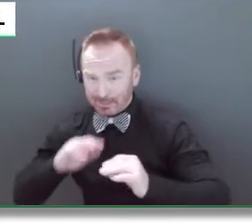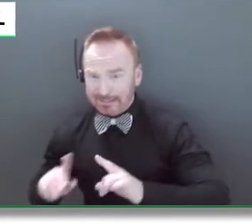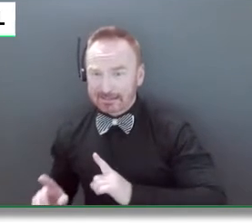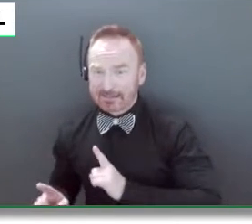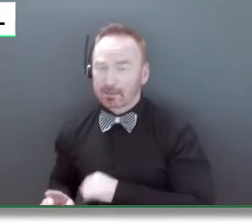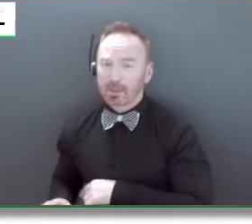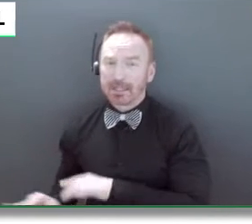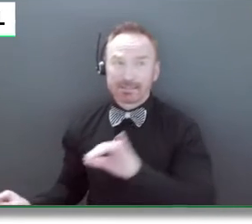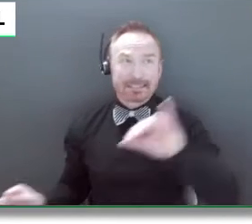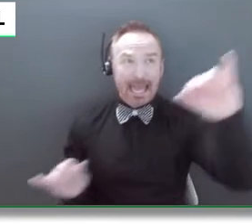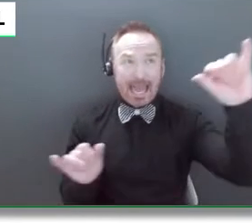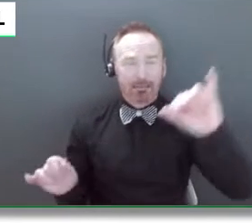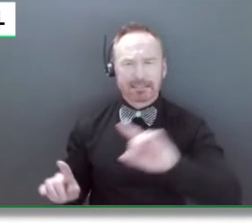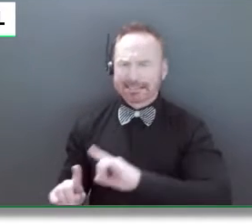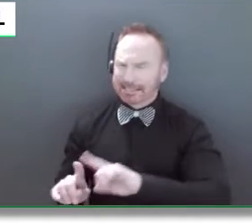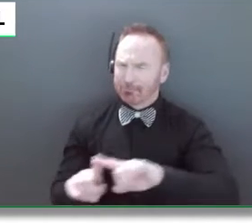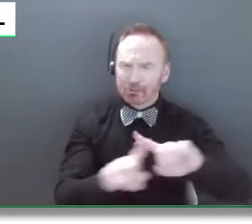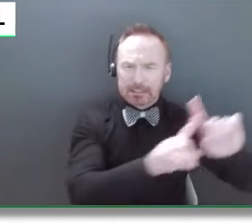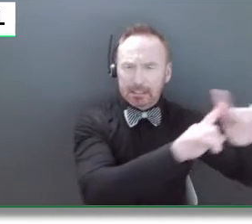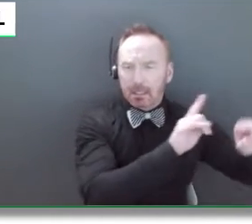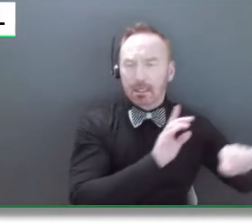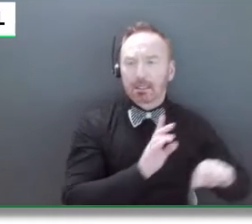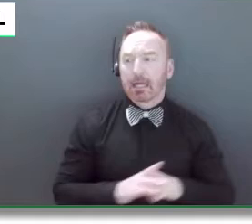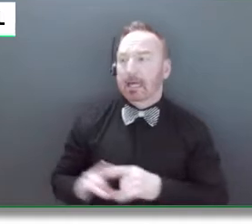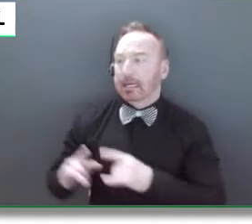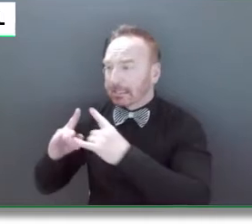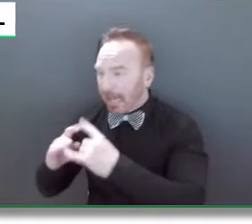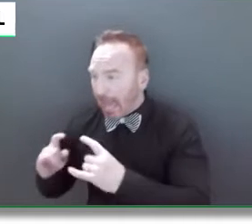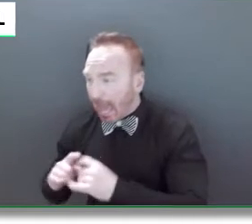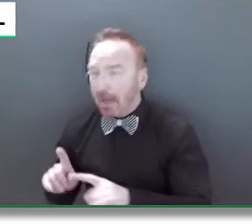being a part of their community. So a big effort that we all need to do is break